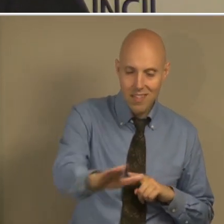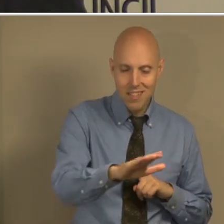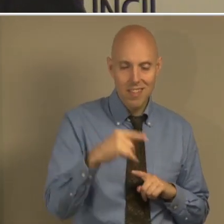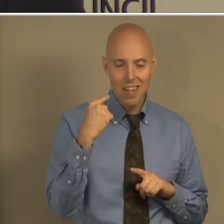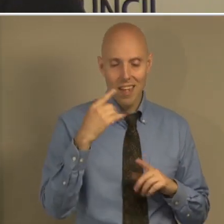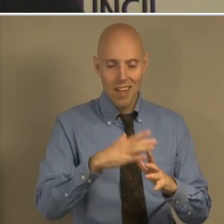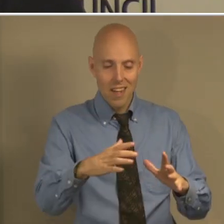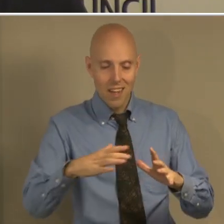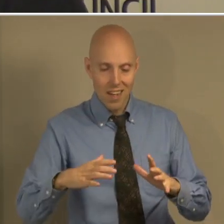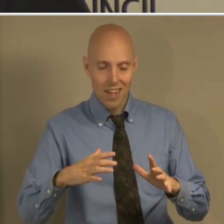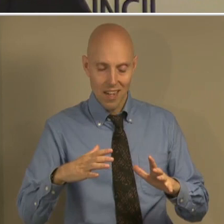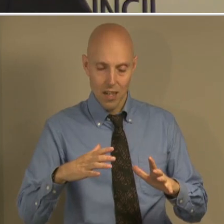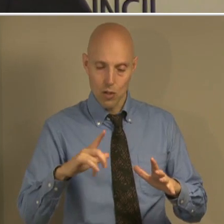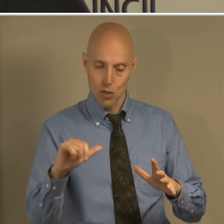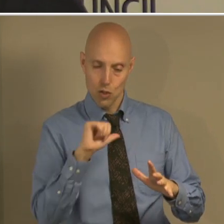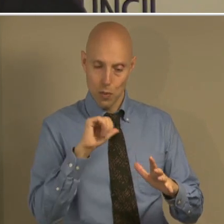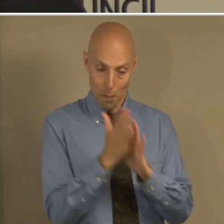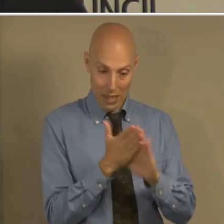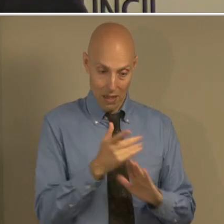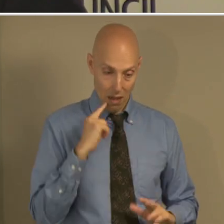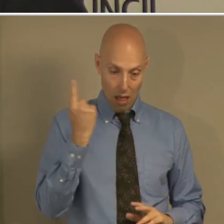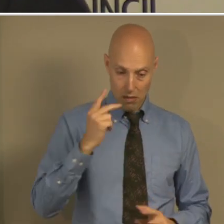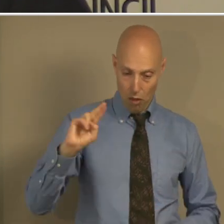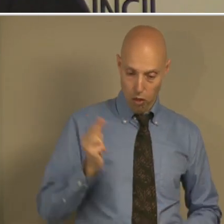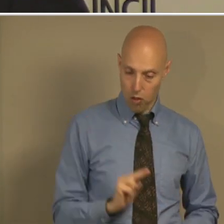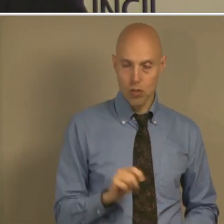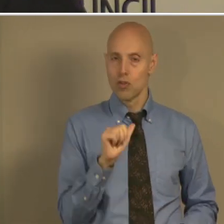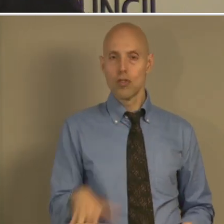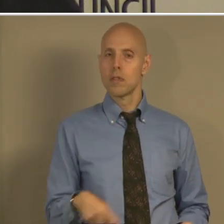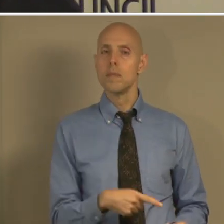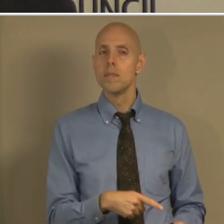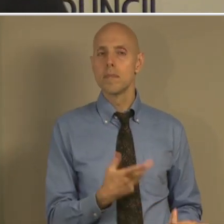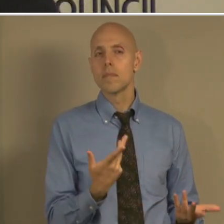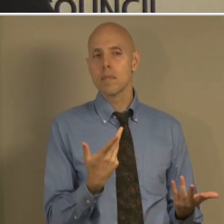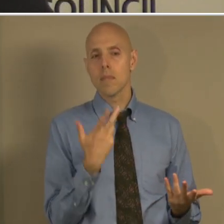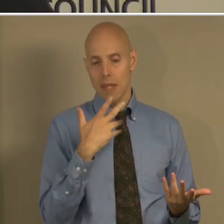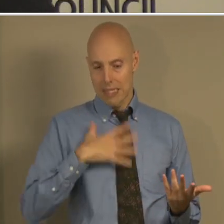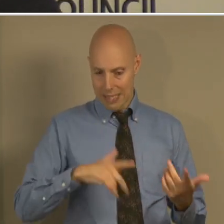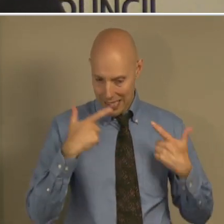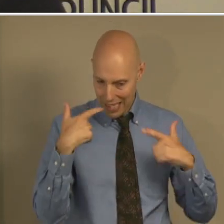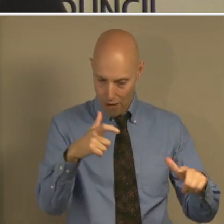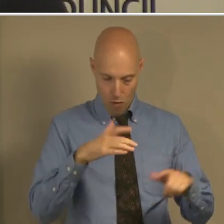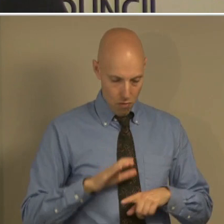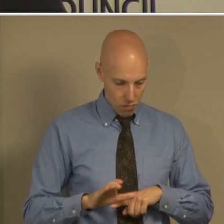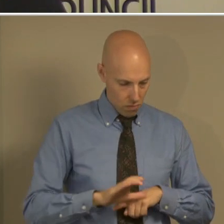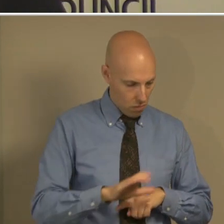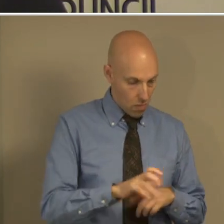we firmly do not believe this should be at the expense of London. We need to continue to seek and fund excellent art wherever it is